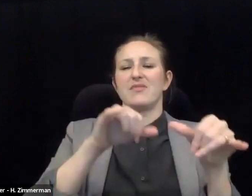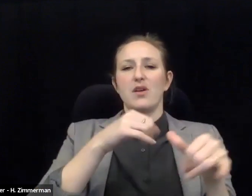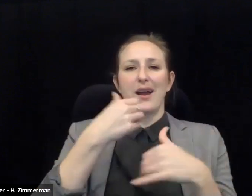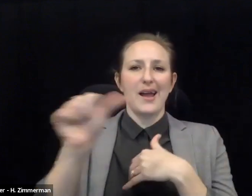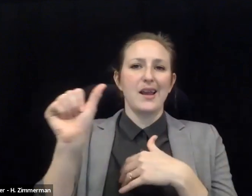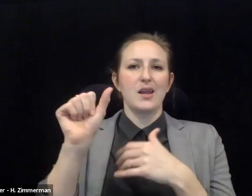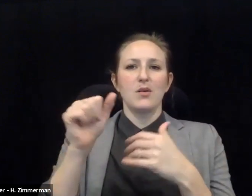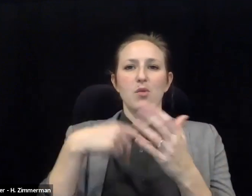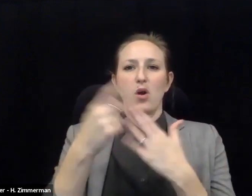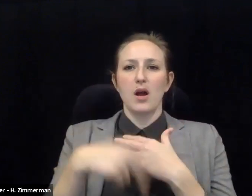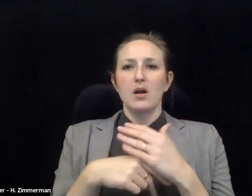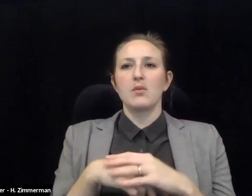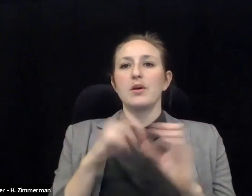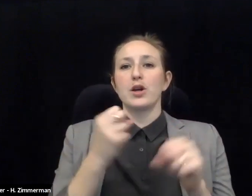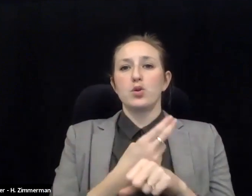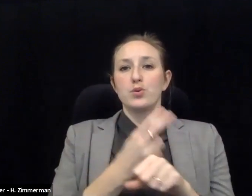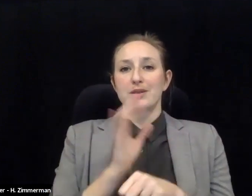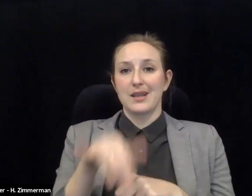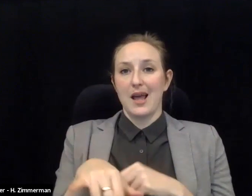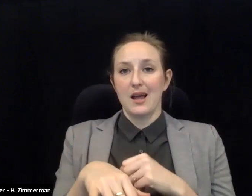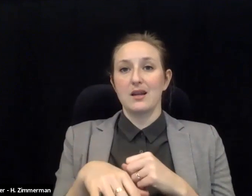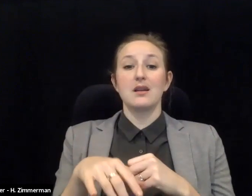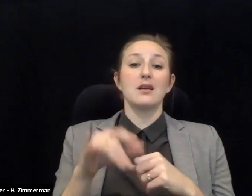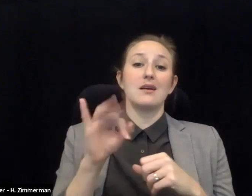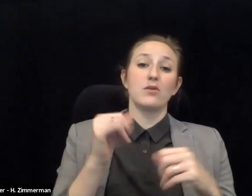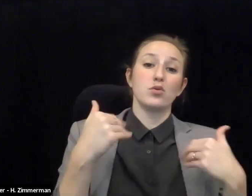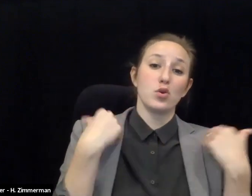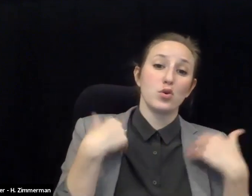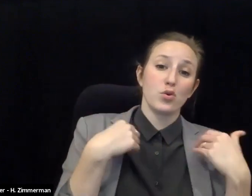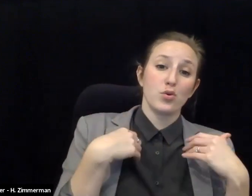really could be utilized, whether it was a youth ambassadors portfolio holding a